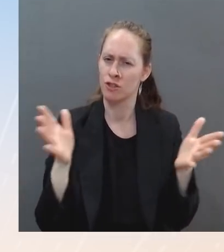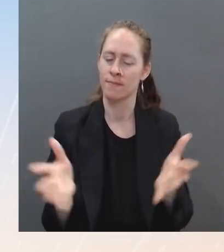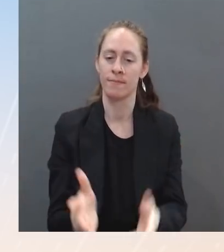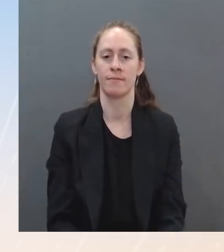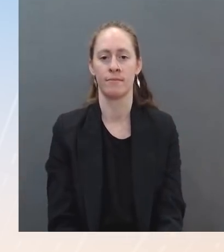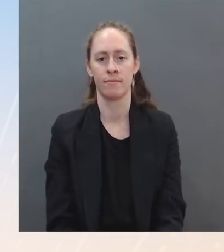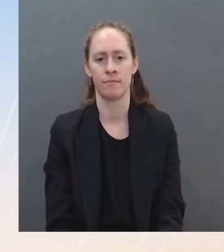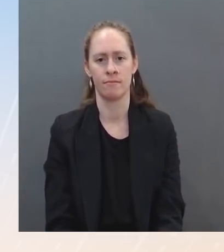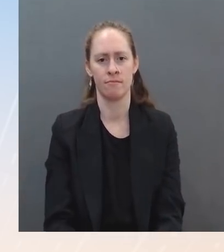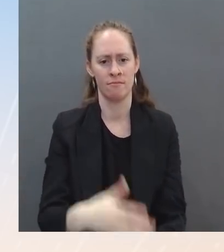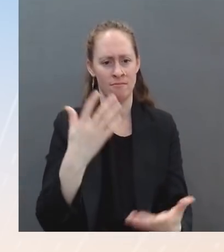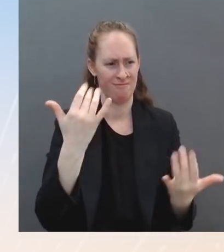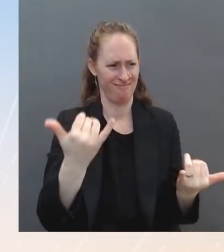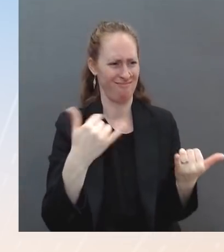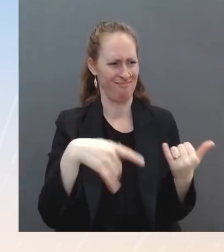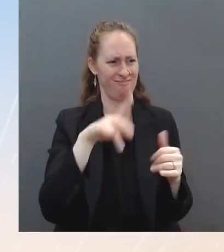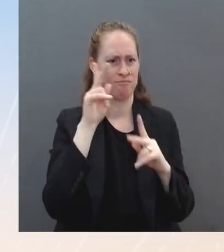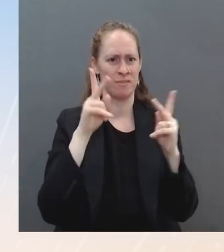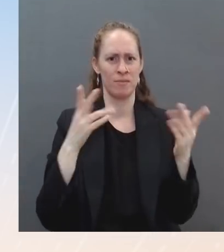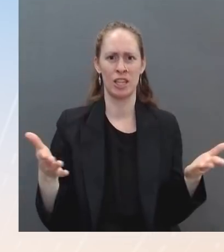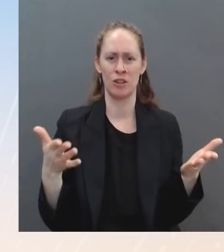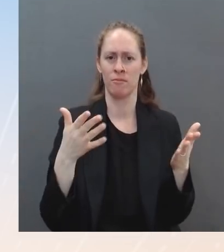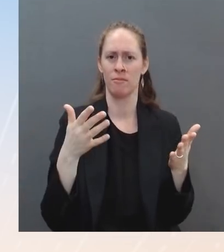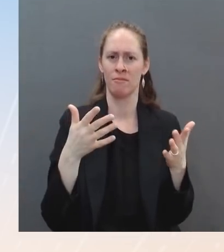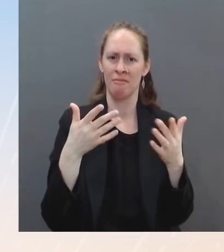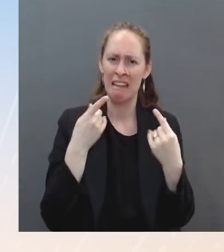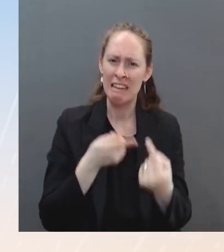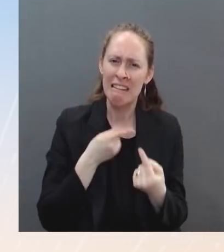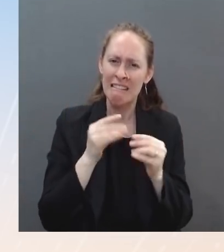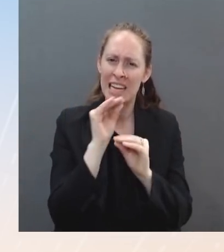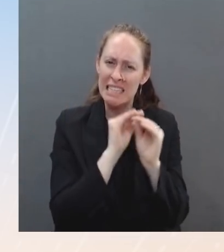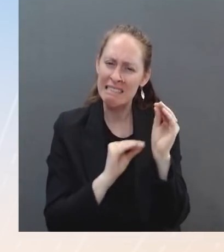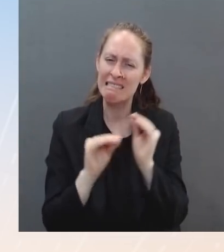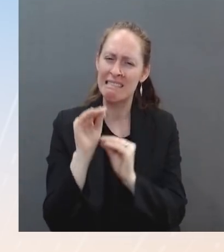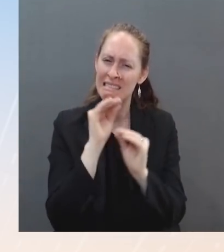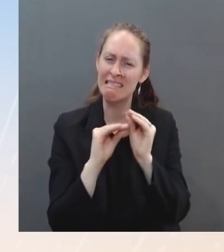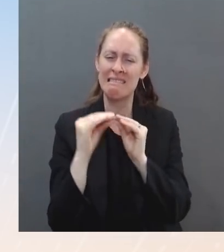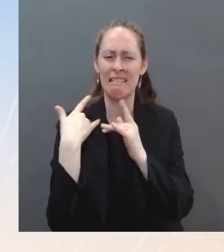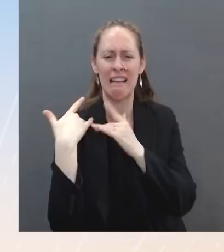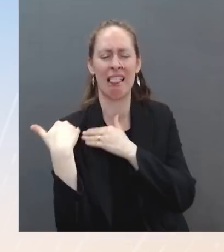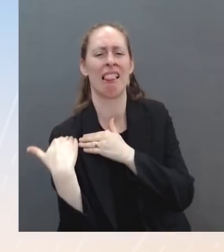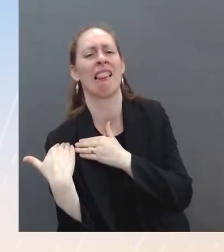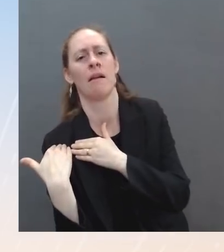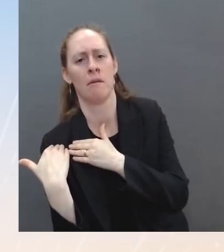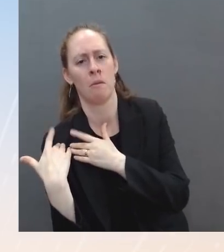are feeling as a result of price hikes. So every policy decision that he makes is driven by a desire